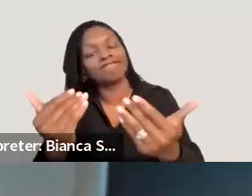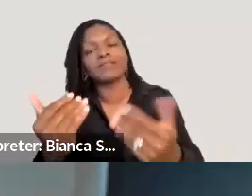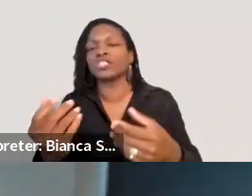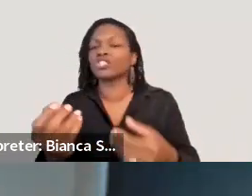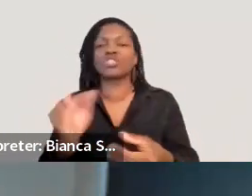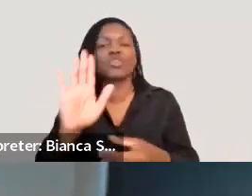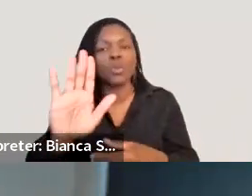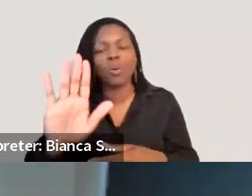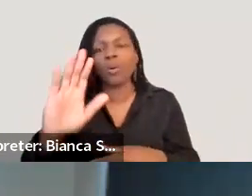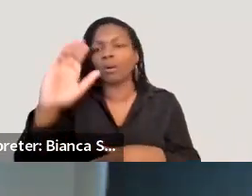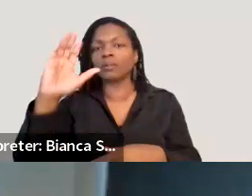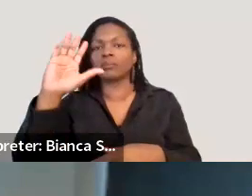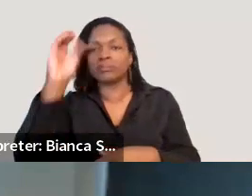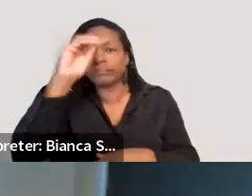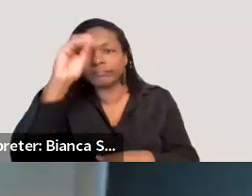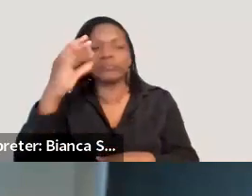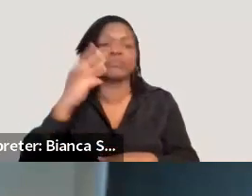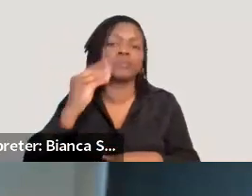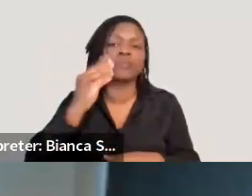For Louisiana's health care.